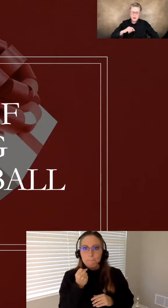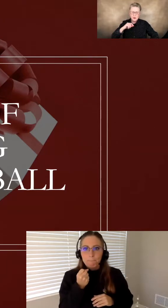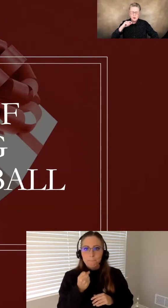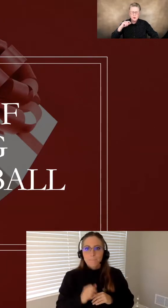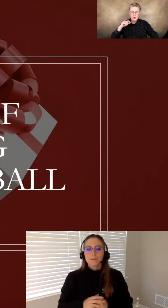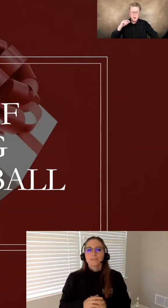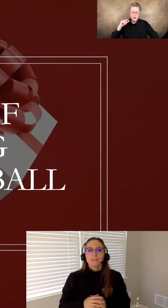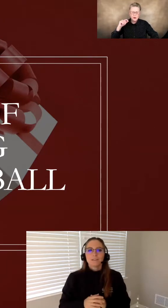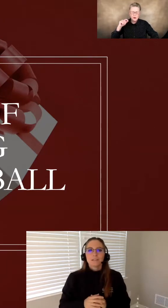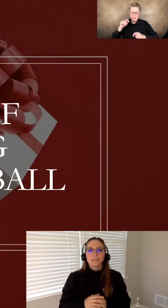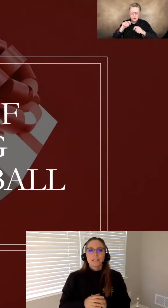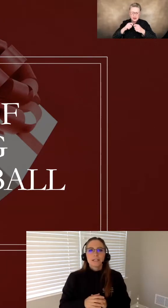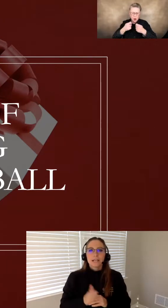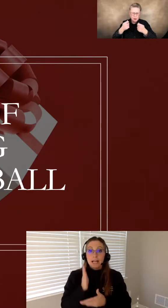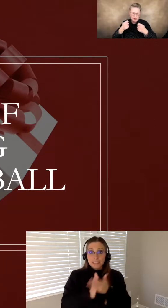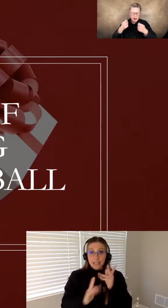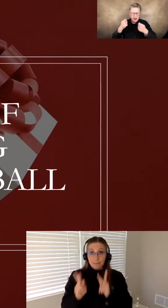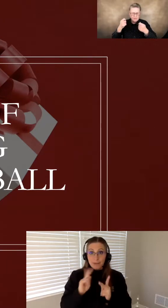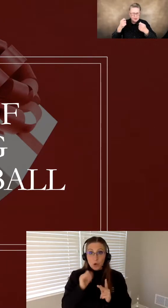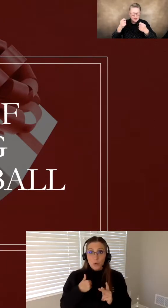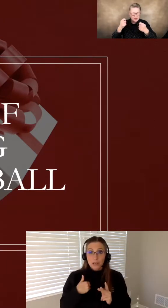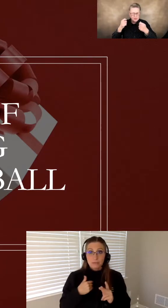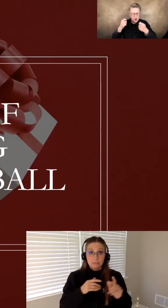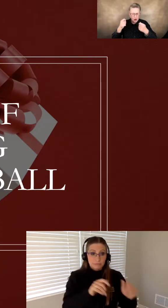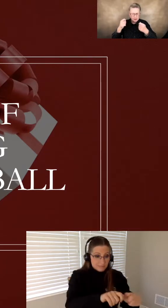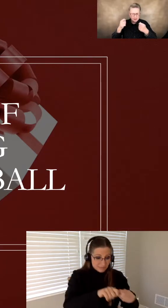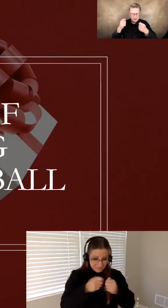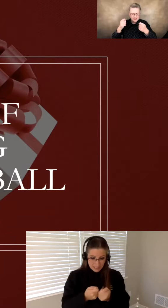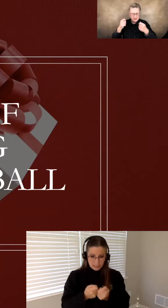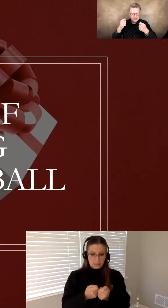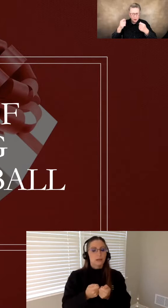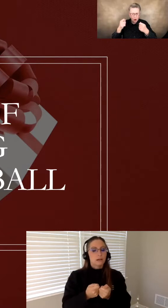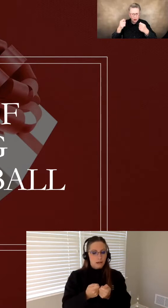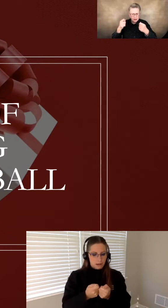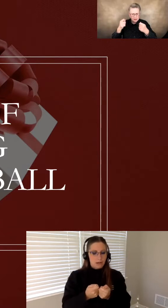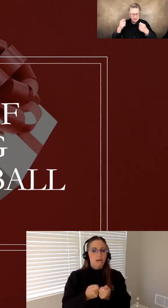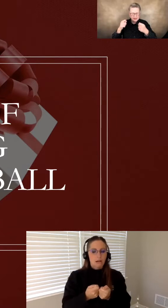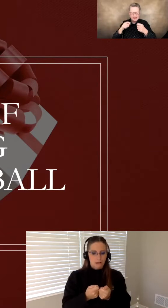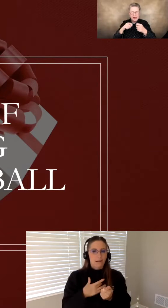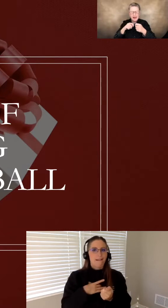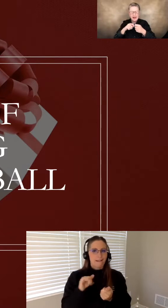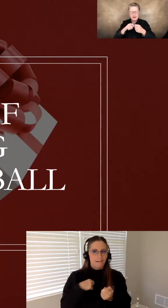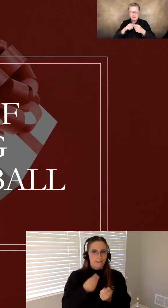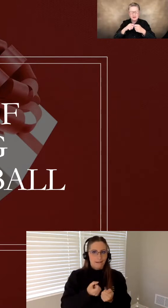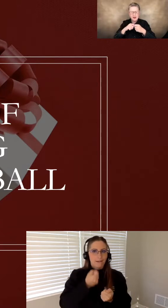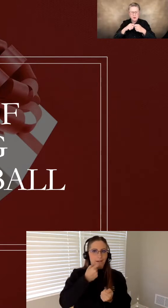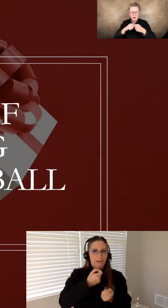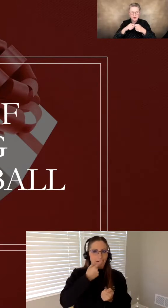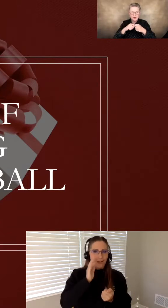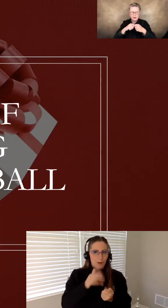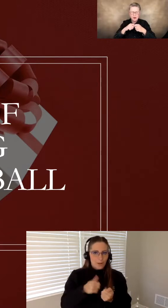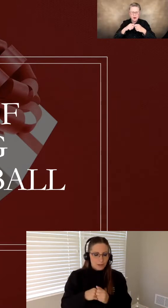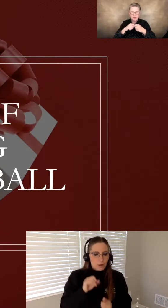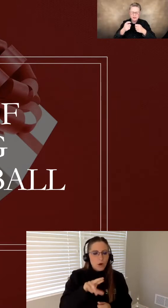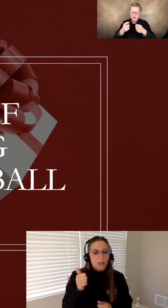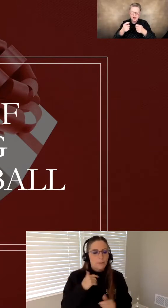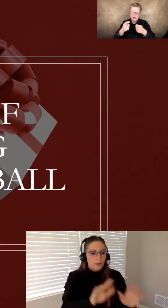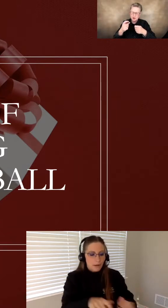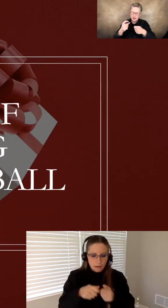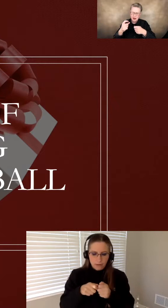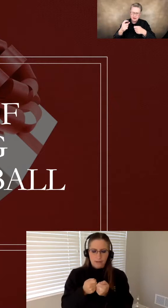who will break open every piece of chocolate in the box and they will decide and look at it and